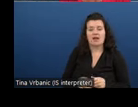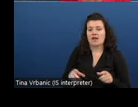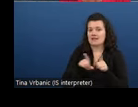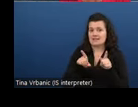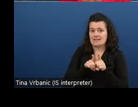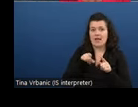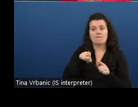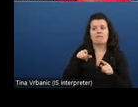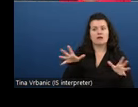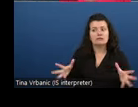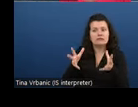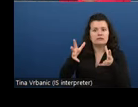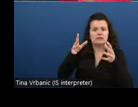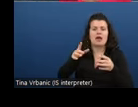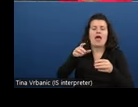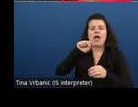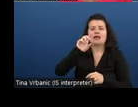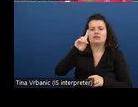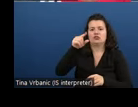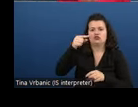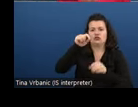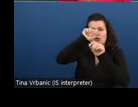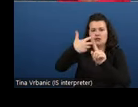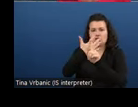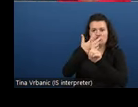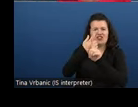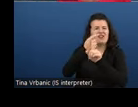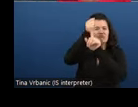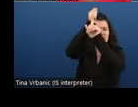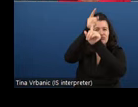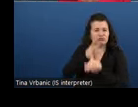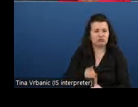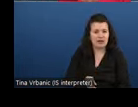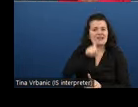15:54:26 Now what is really important, how do we support our companies and how do we